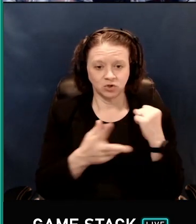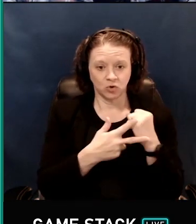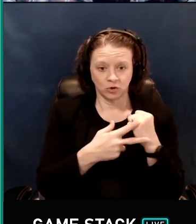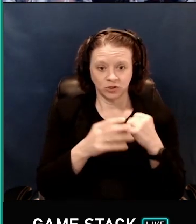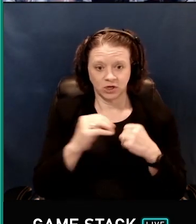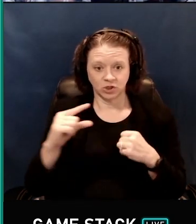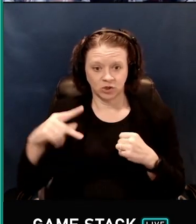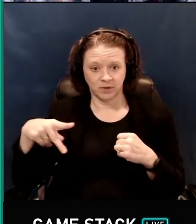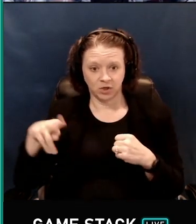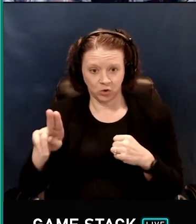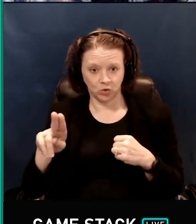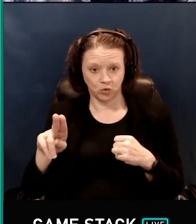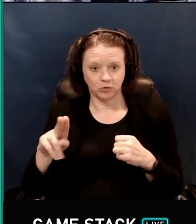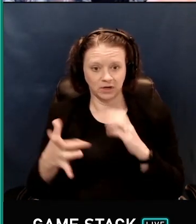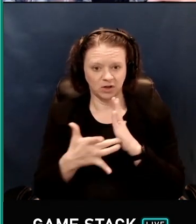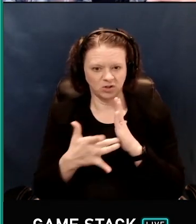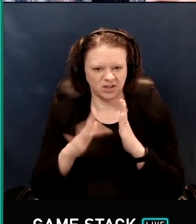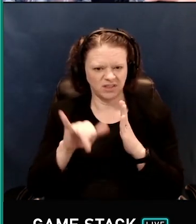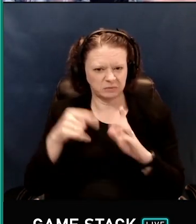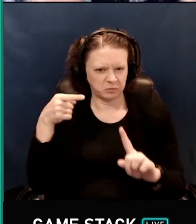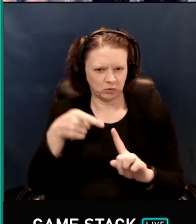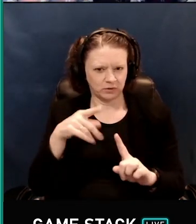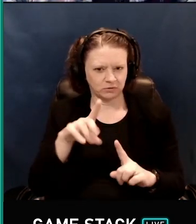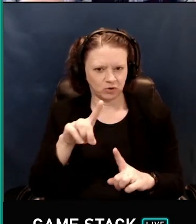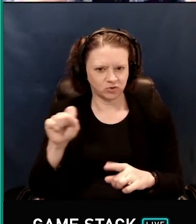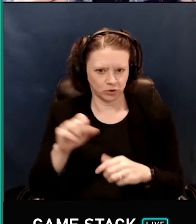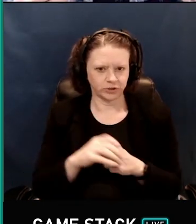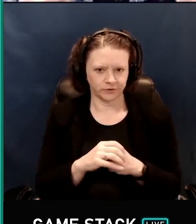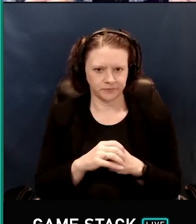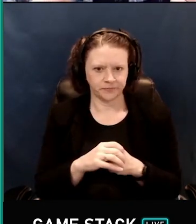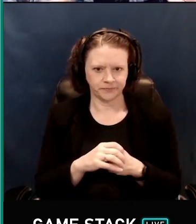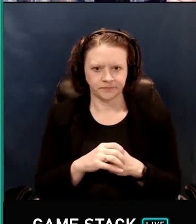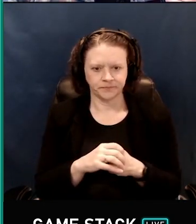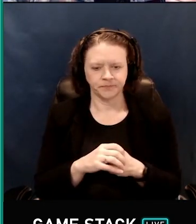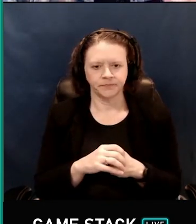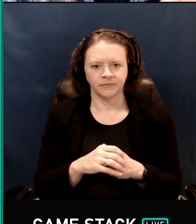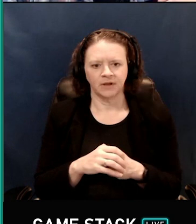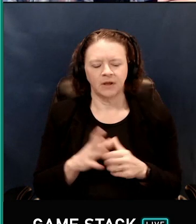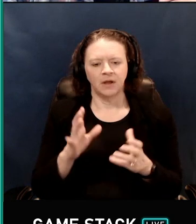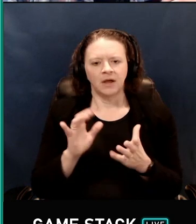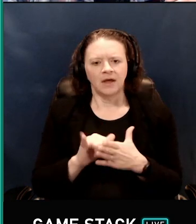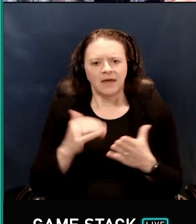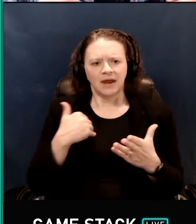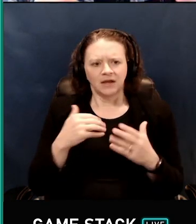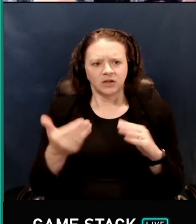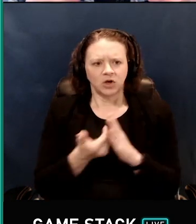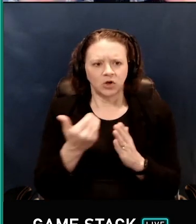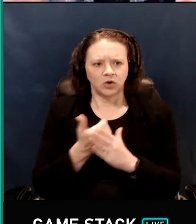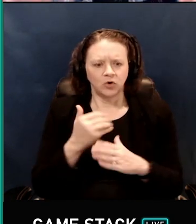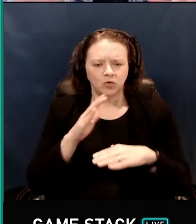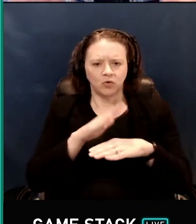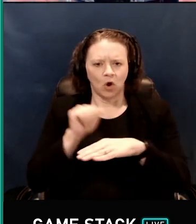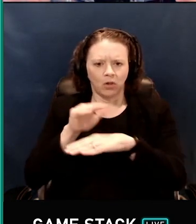It introduces new calling pattern that optimizes for three specific things. One is to keep the